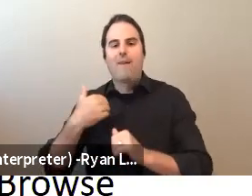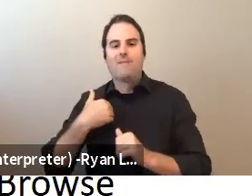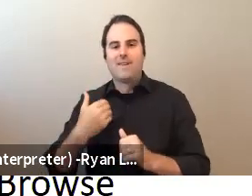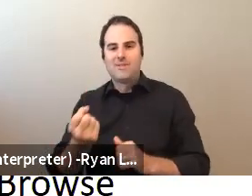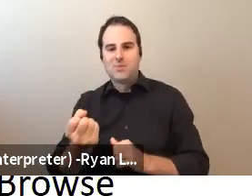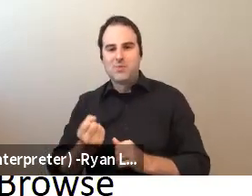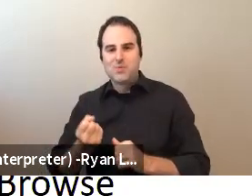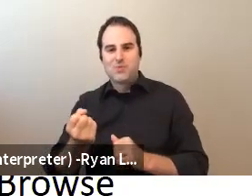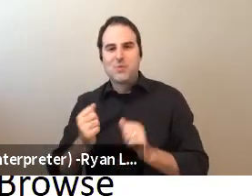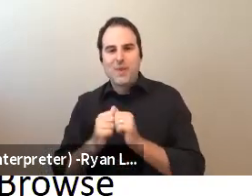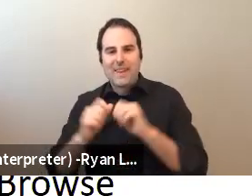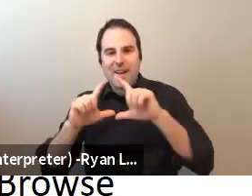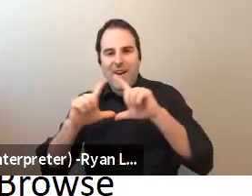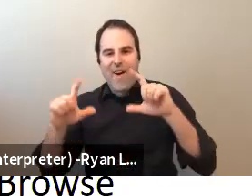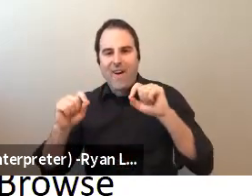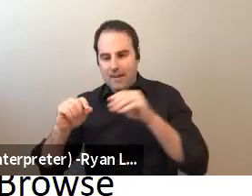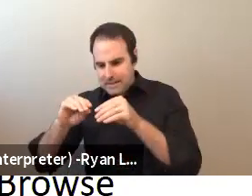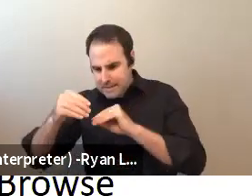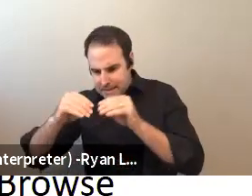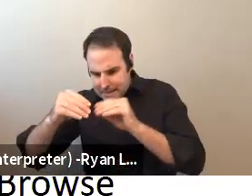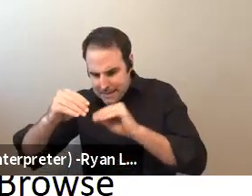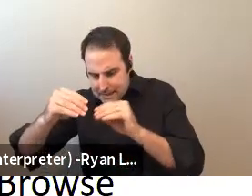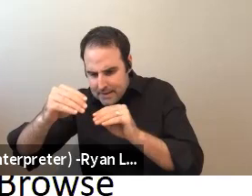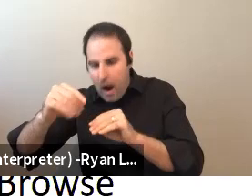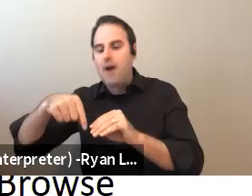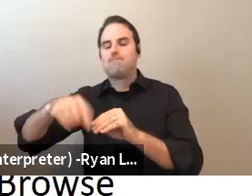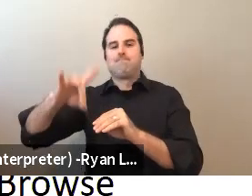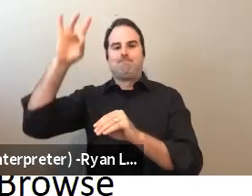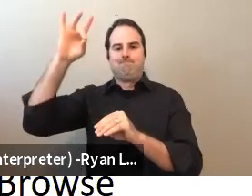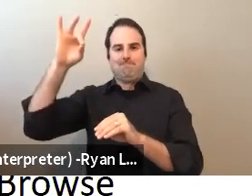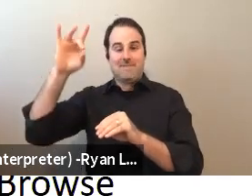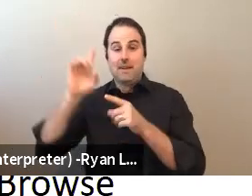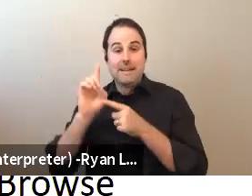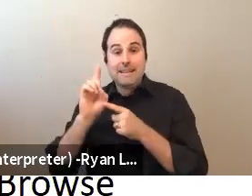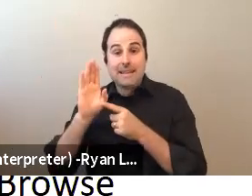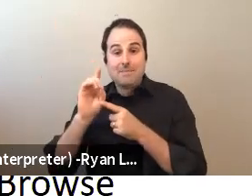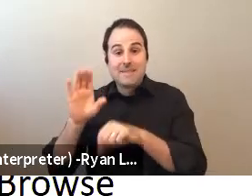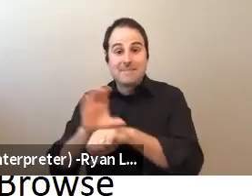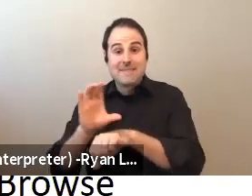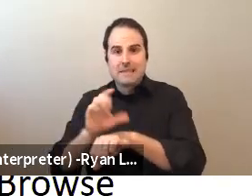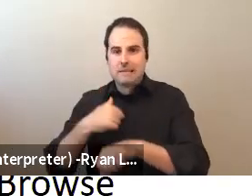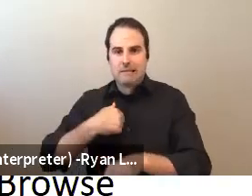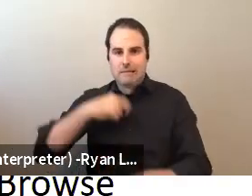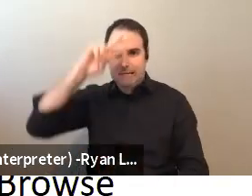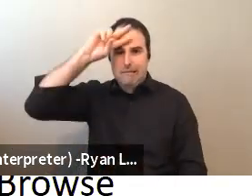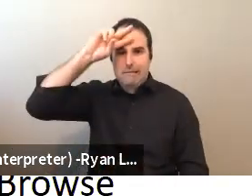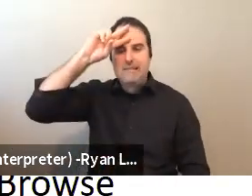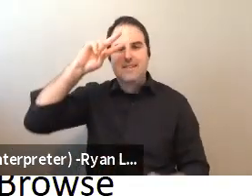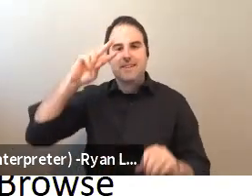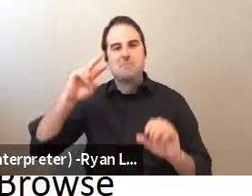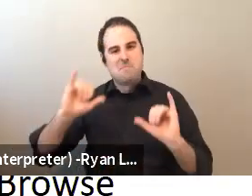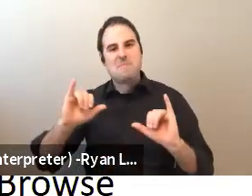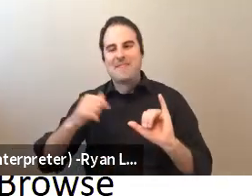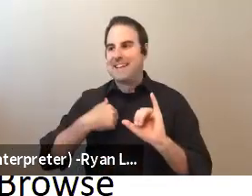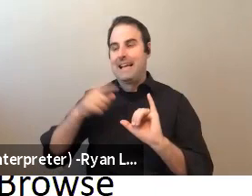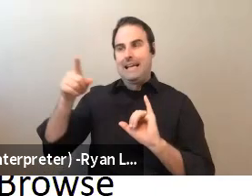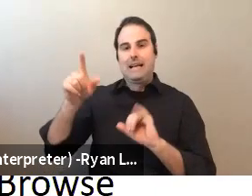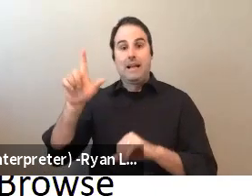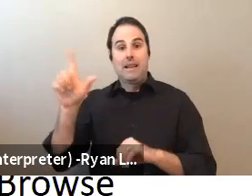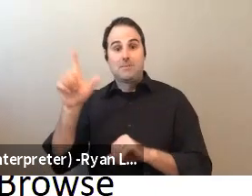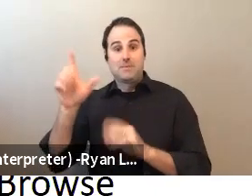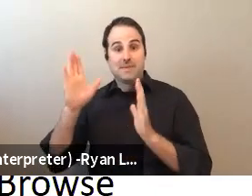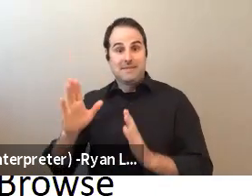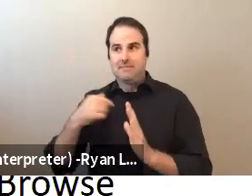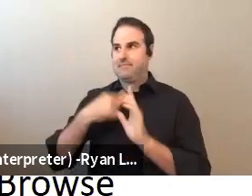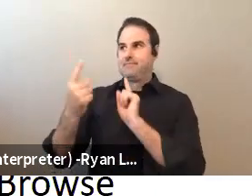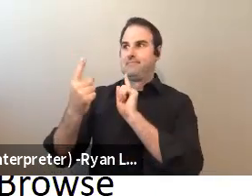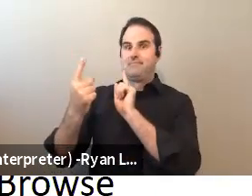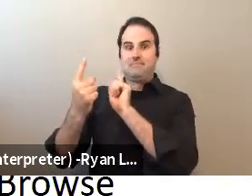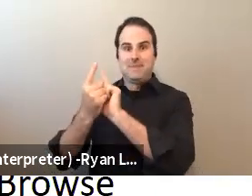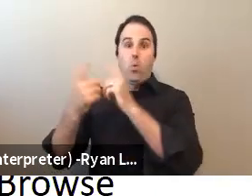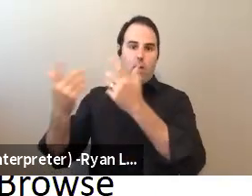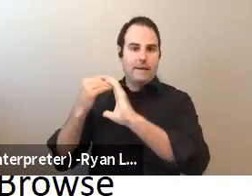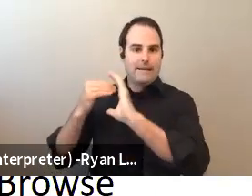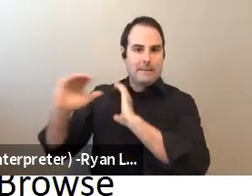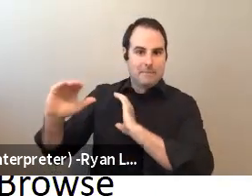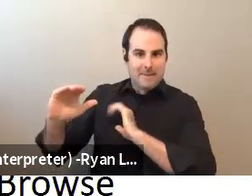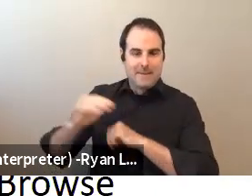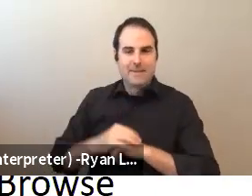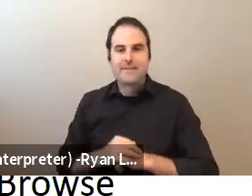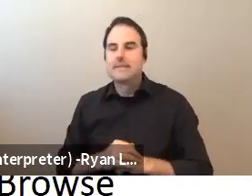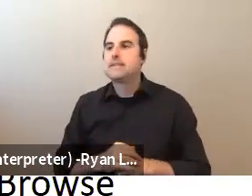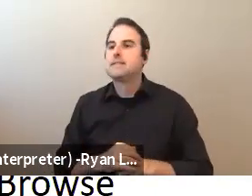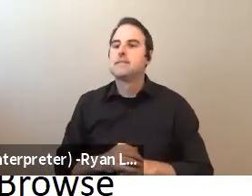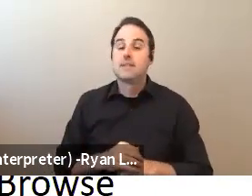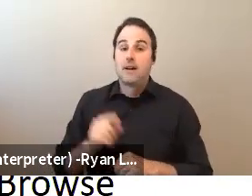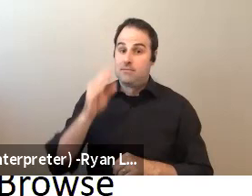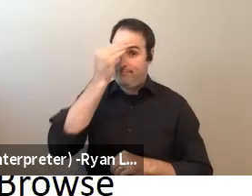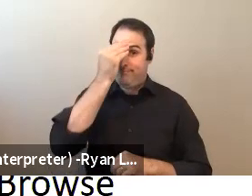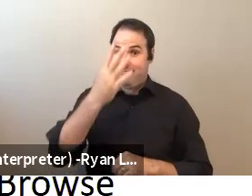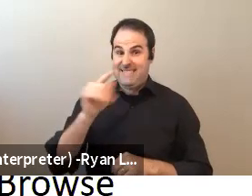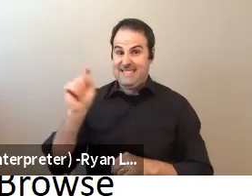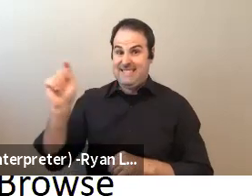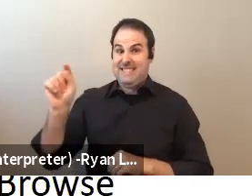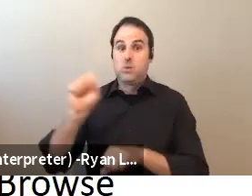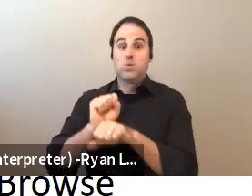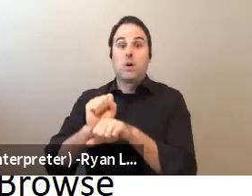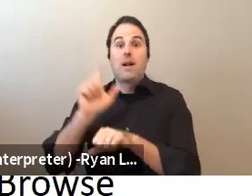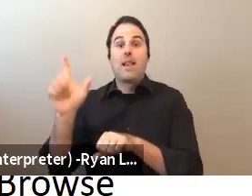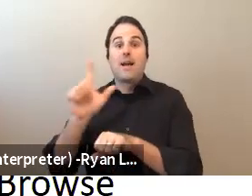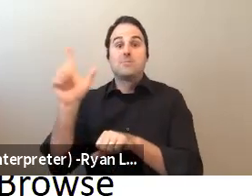Sally Potter: So this is not my native language databases are not meeting the language, but I'm friendly with the librarian. And so when I looking for something I emailed her and, you know, librarians are have a certain kind of magic and